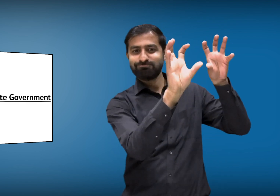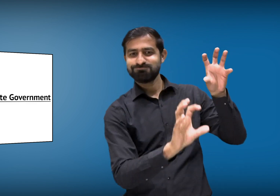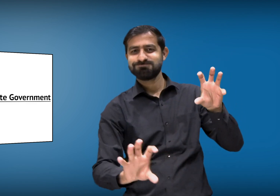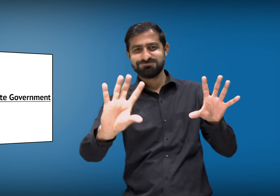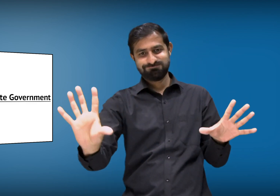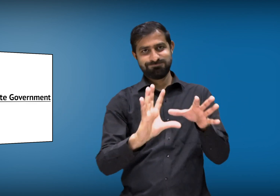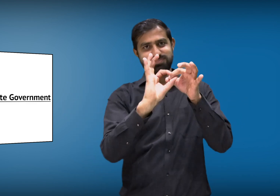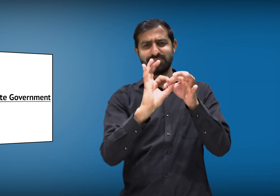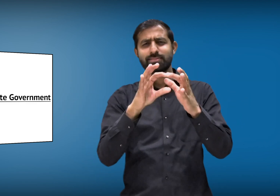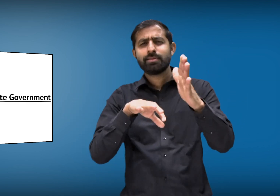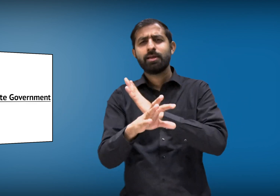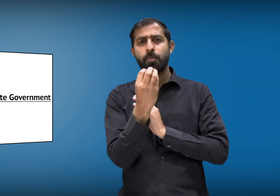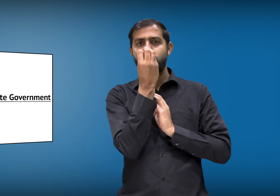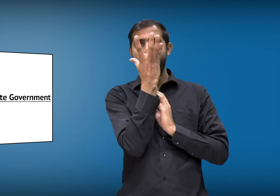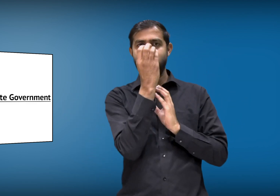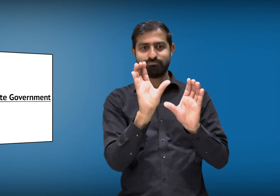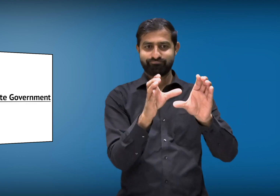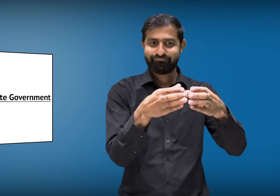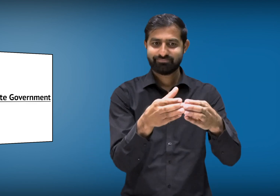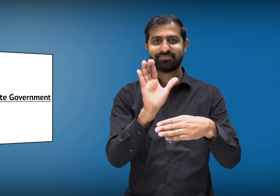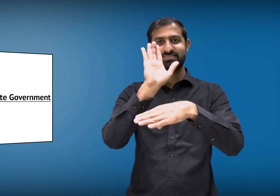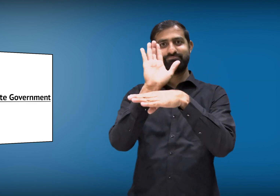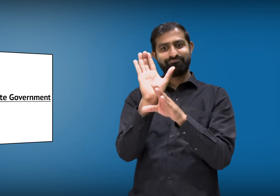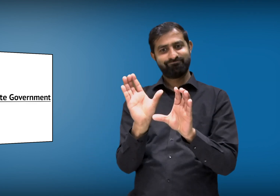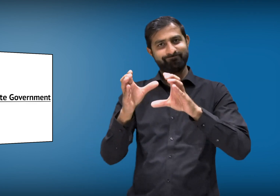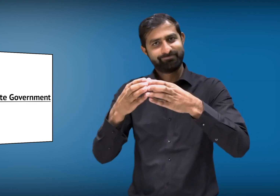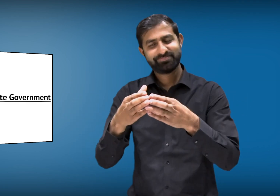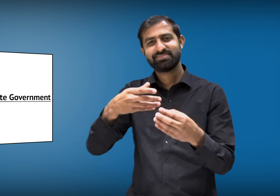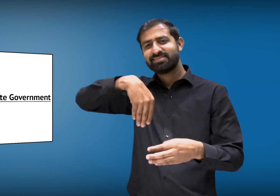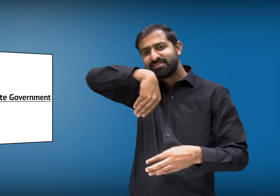and the State government. We have various national